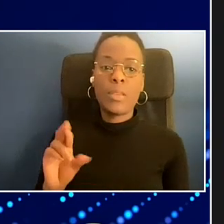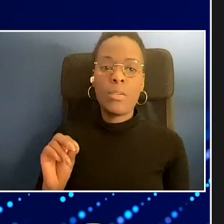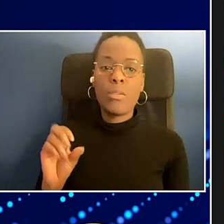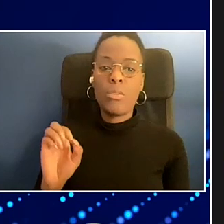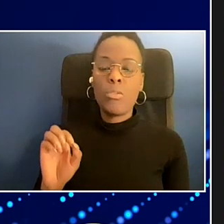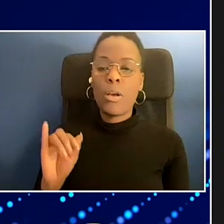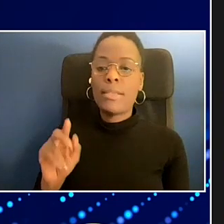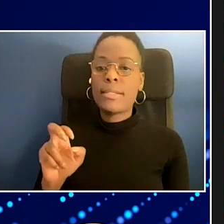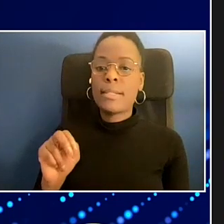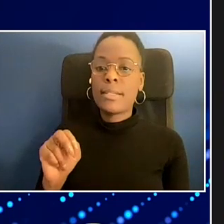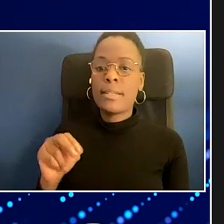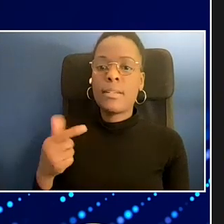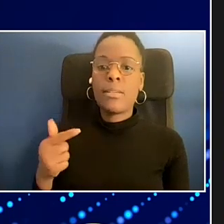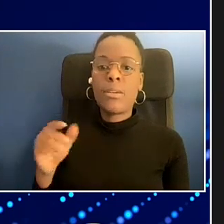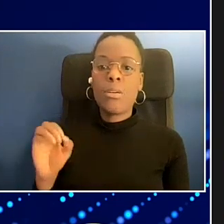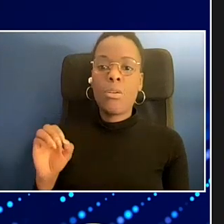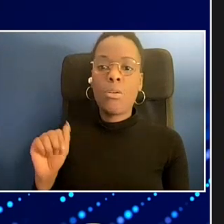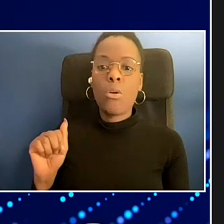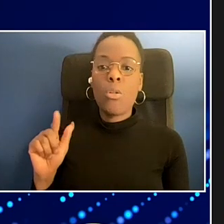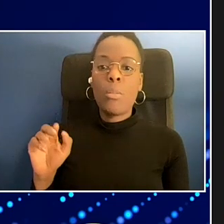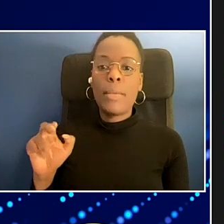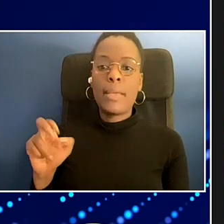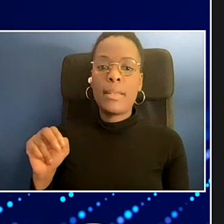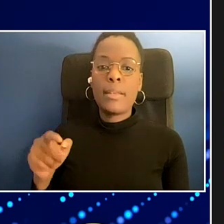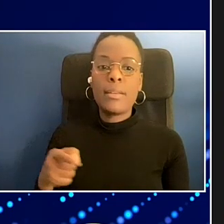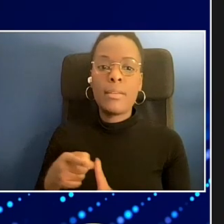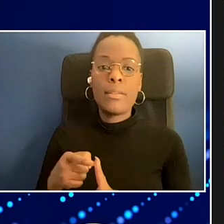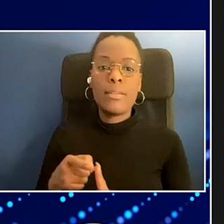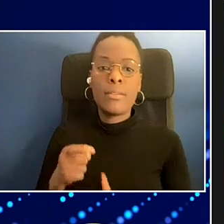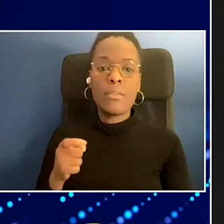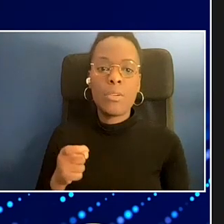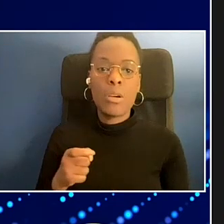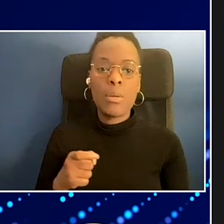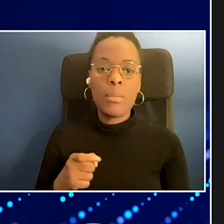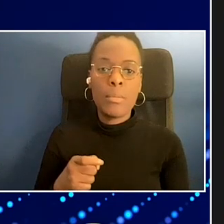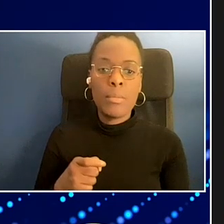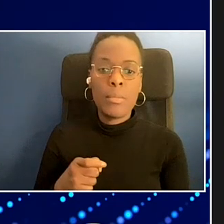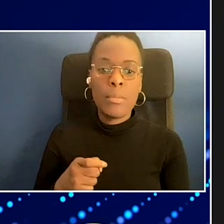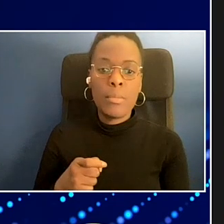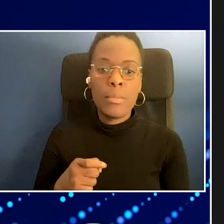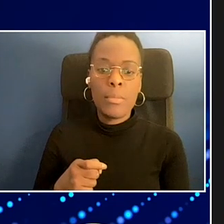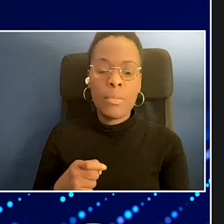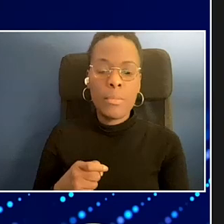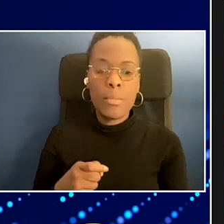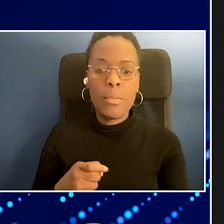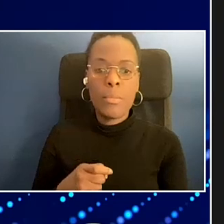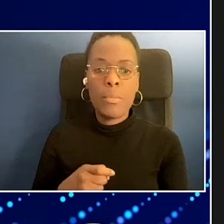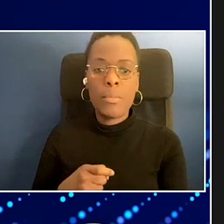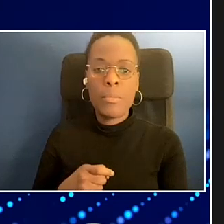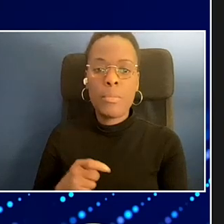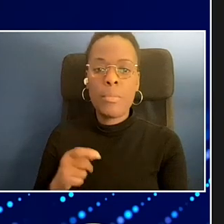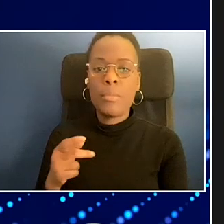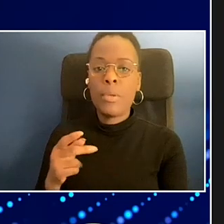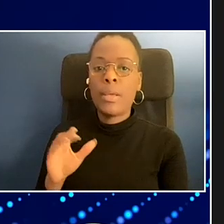From CALPIRG. Welcome, Rosalind, can you hear me? Yes. Excellent. Hello.